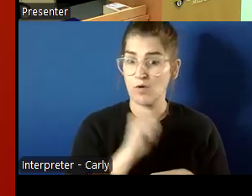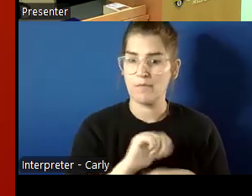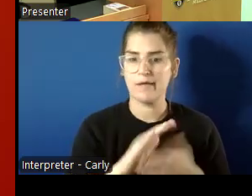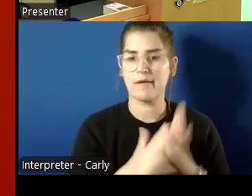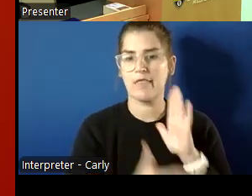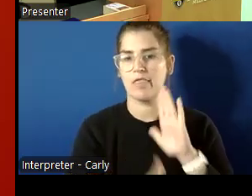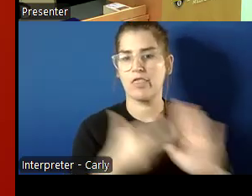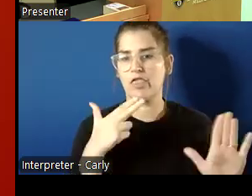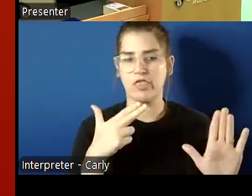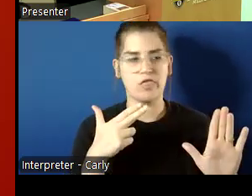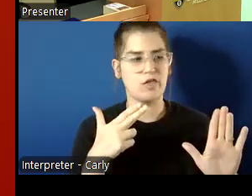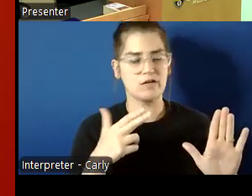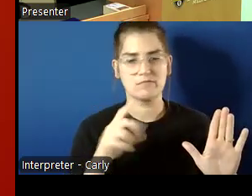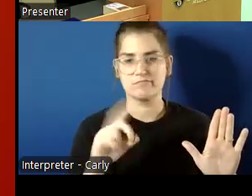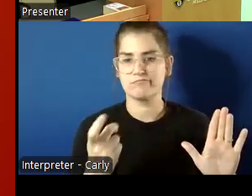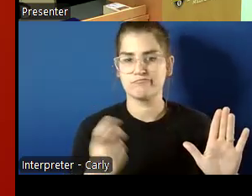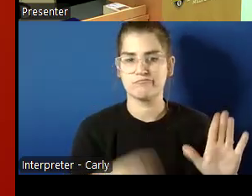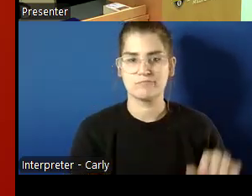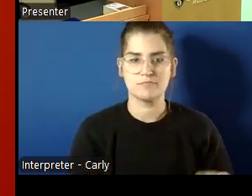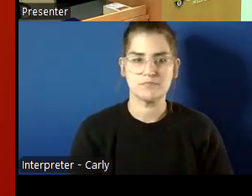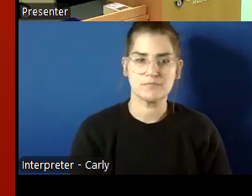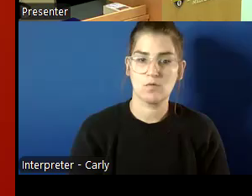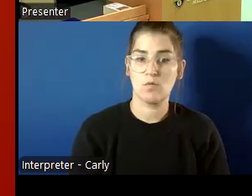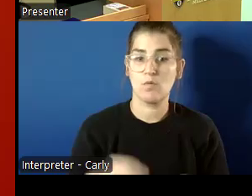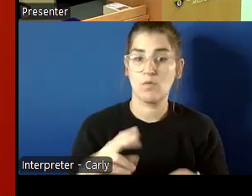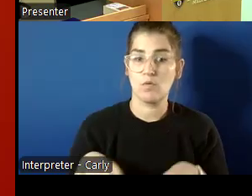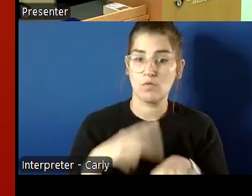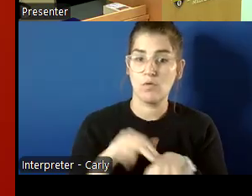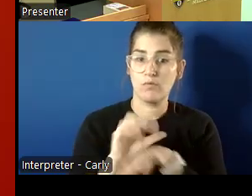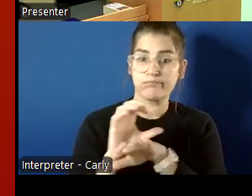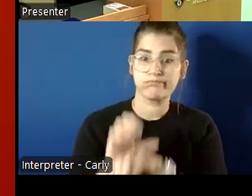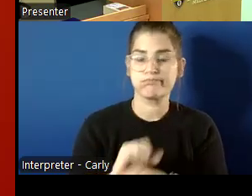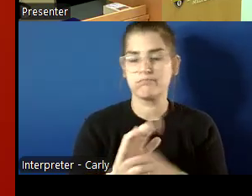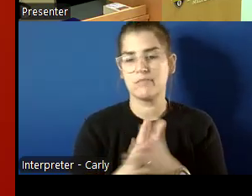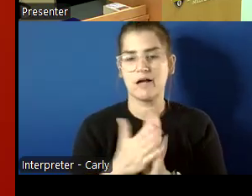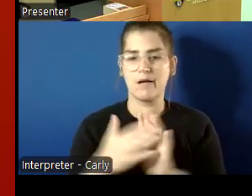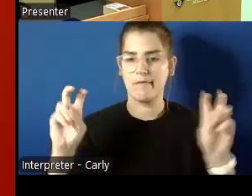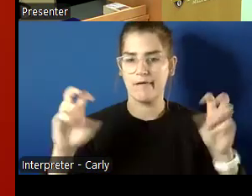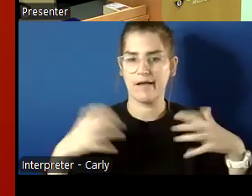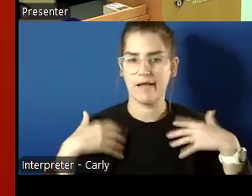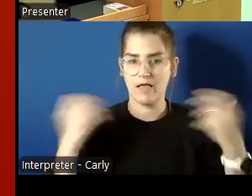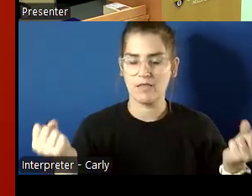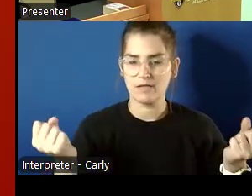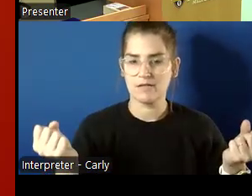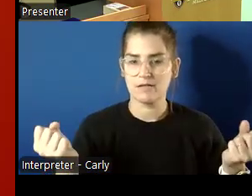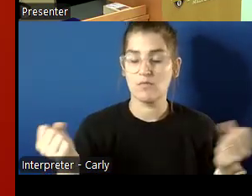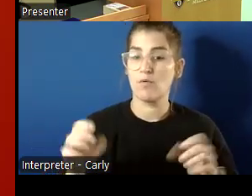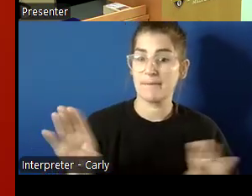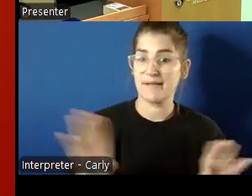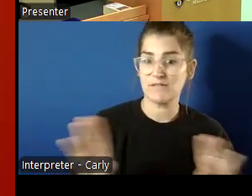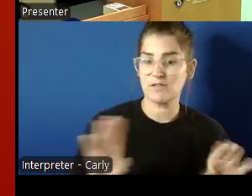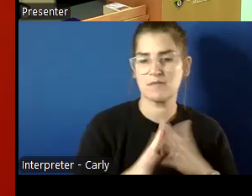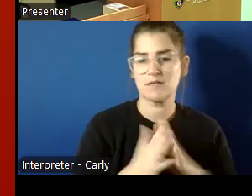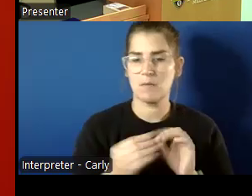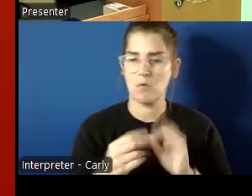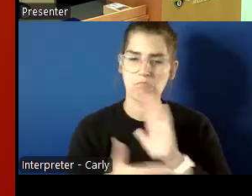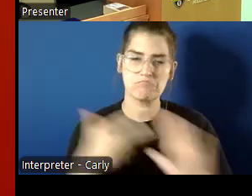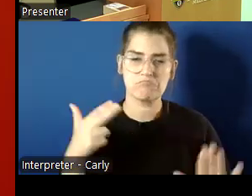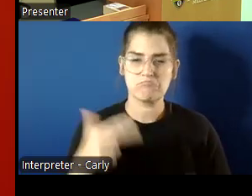norms define healthy that occurs when survival behaviors are individualized and pathized.